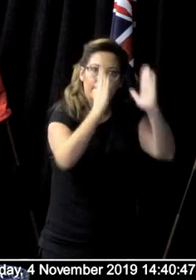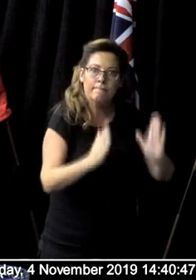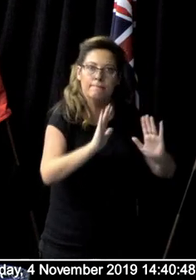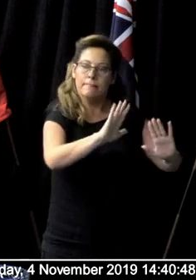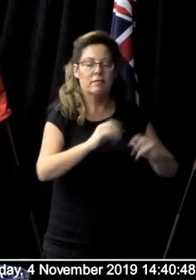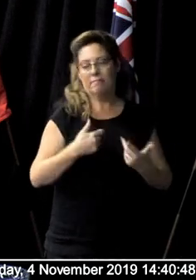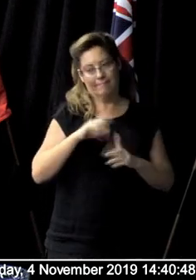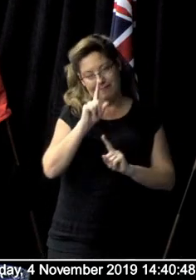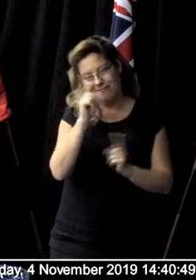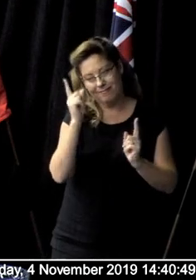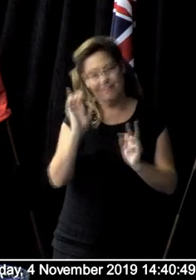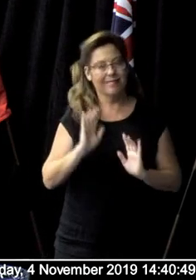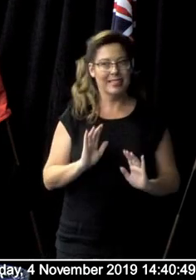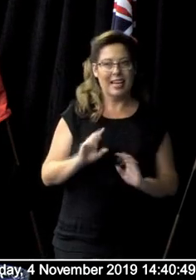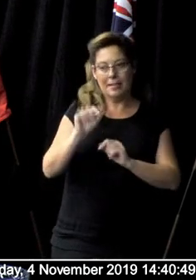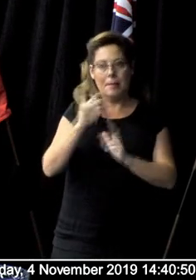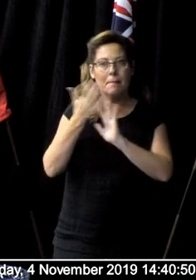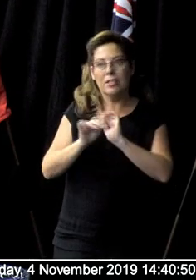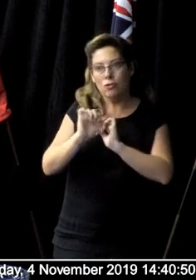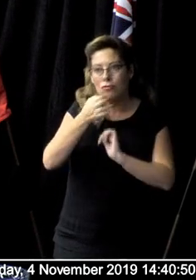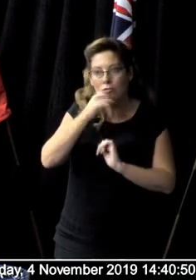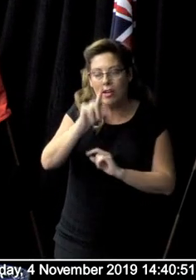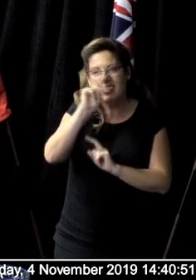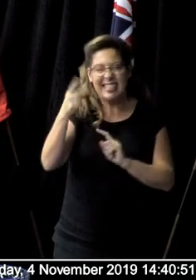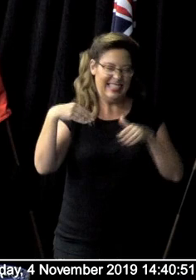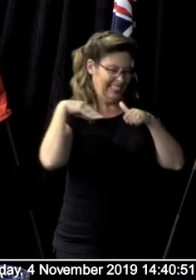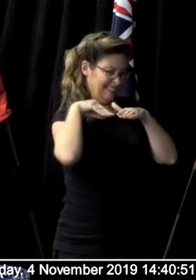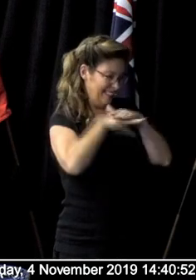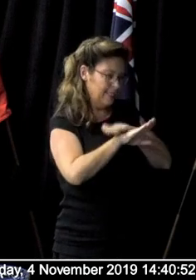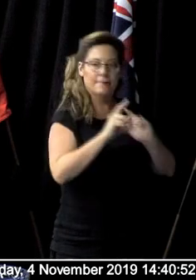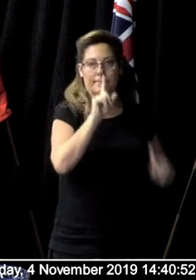really attend and participate on the same basis as other students.